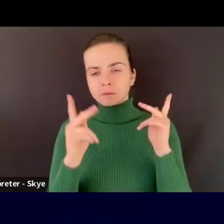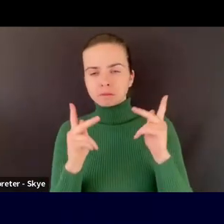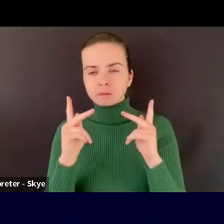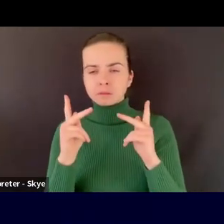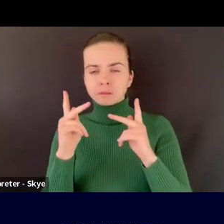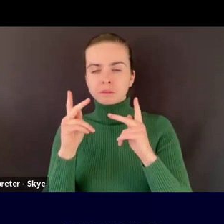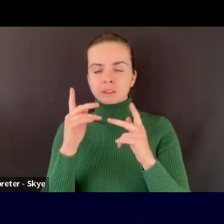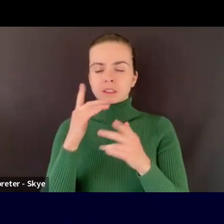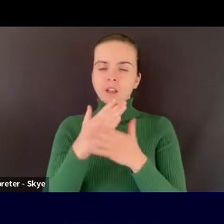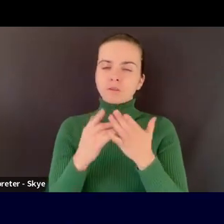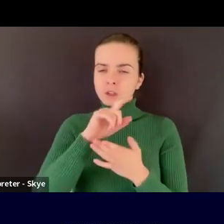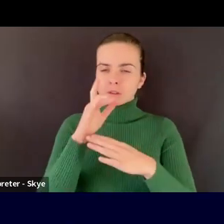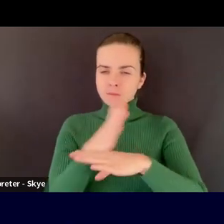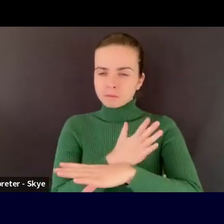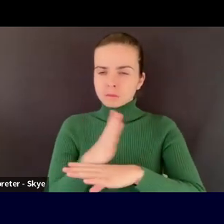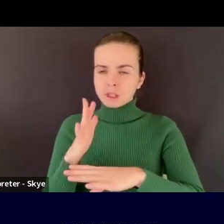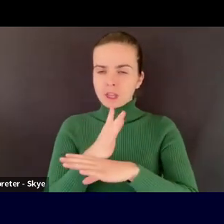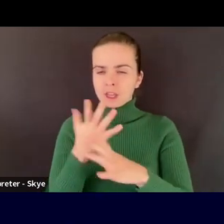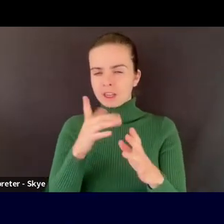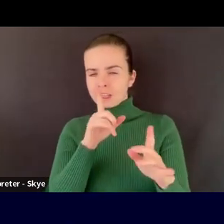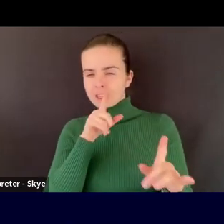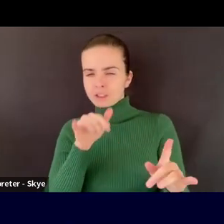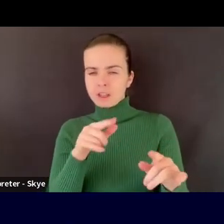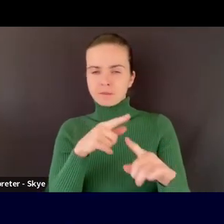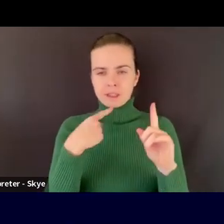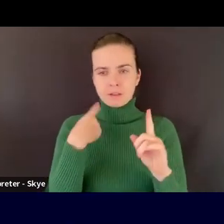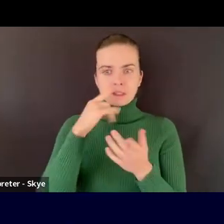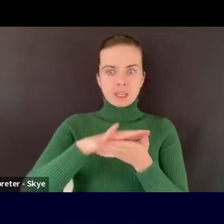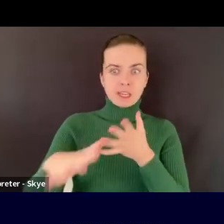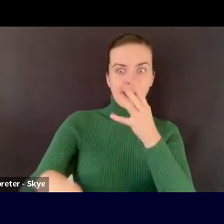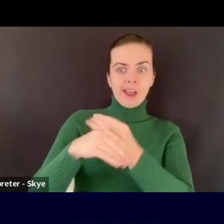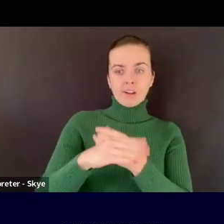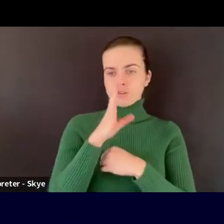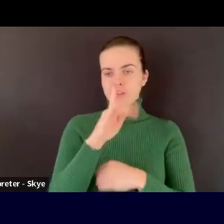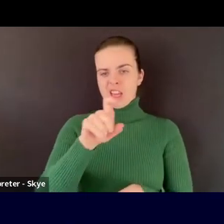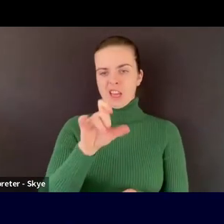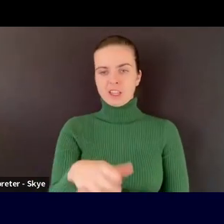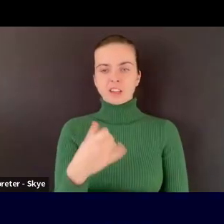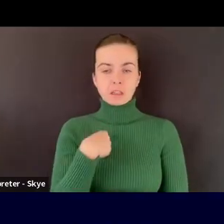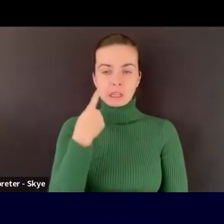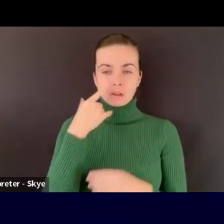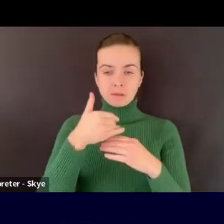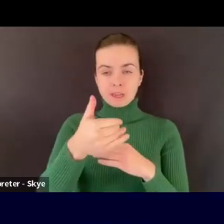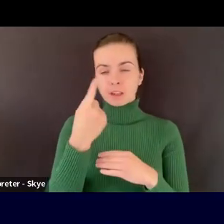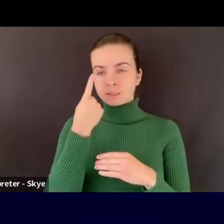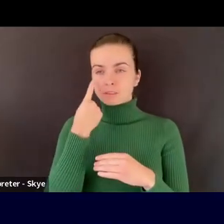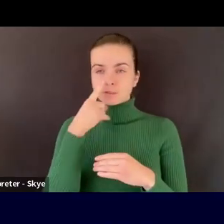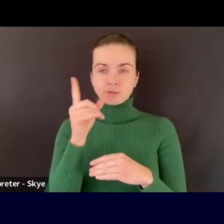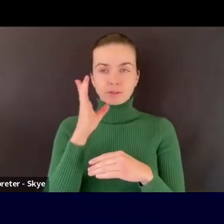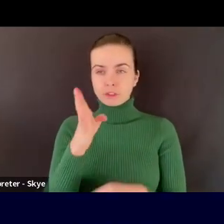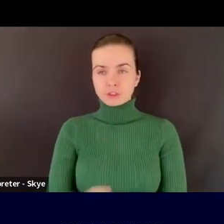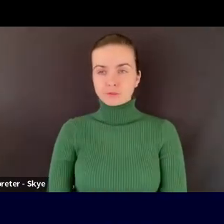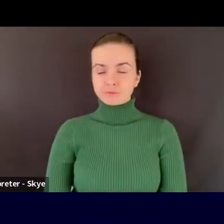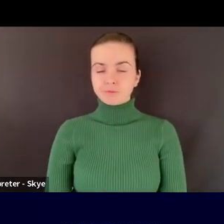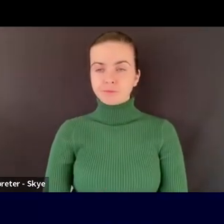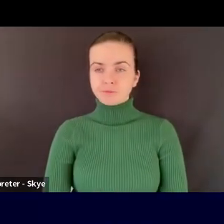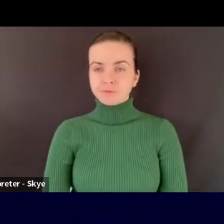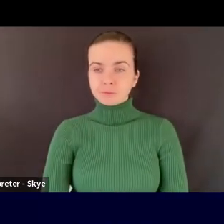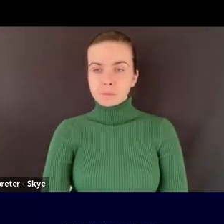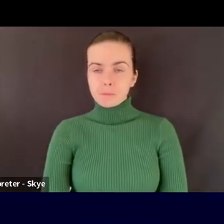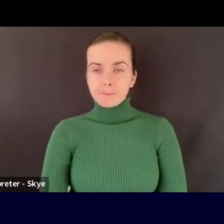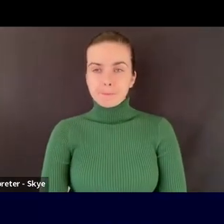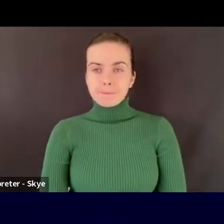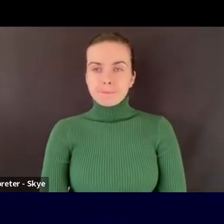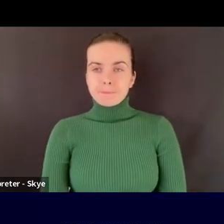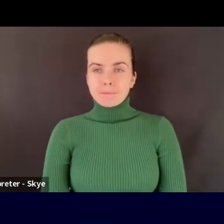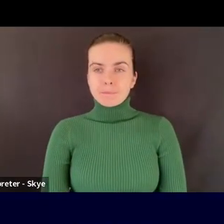have been a nice addition to understand. So that is what I would think would be next on some level.